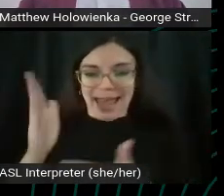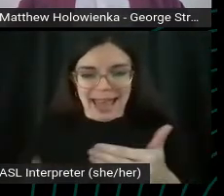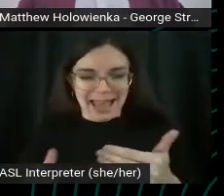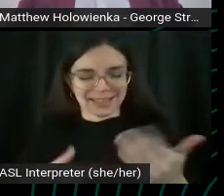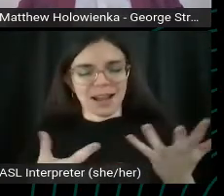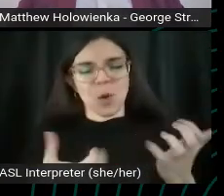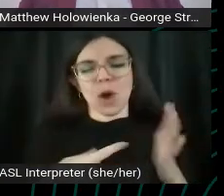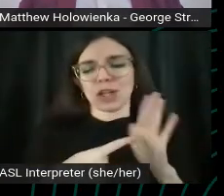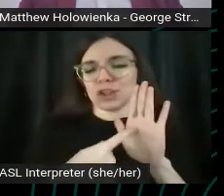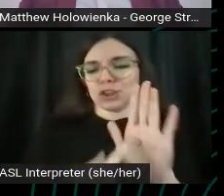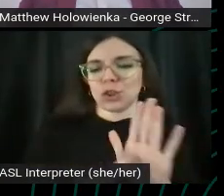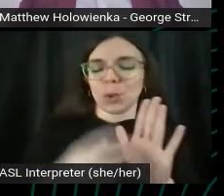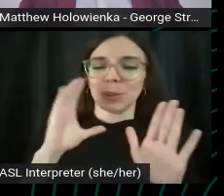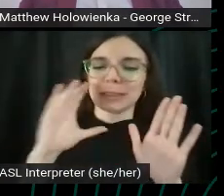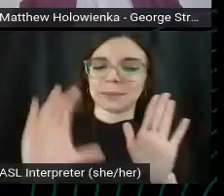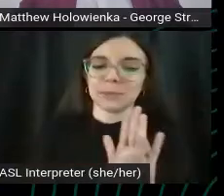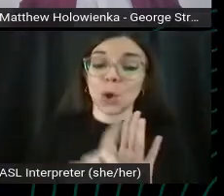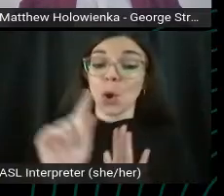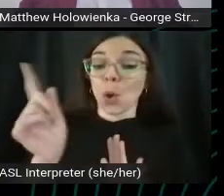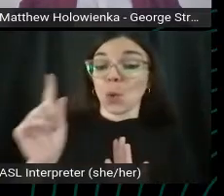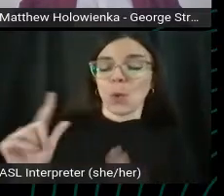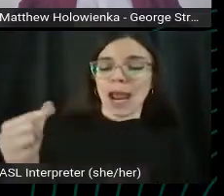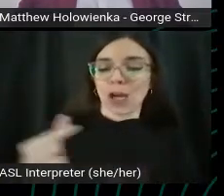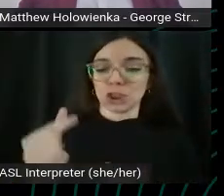where George Street Playhouse came from and where we are today.